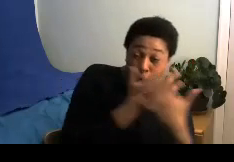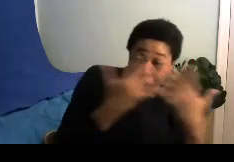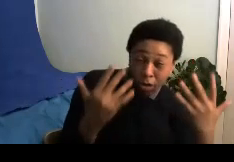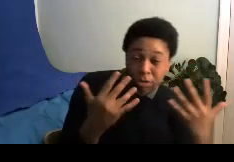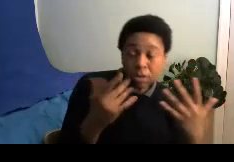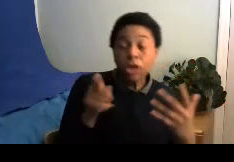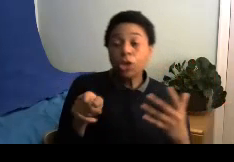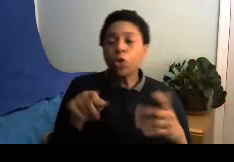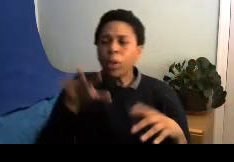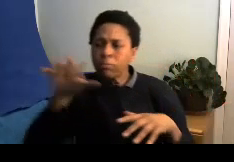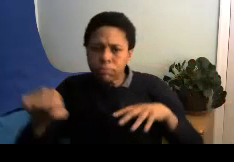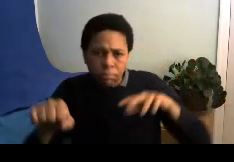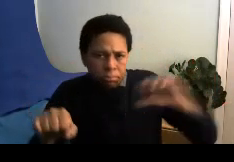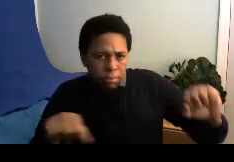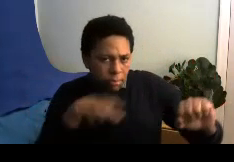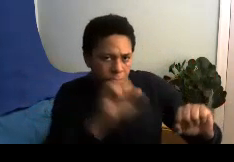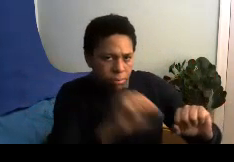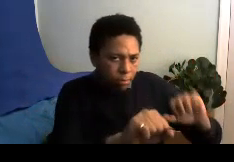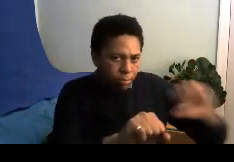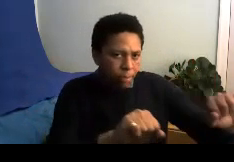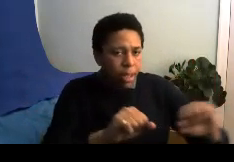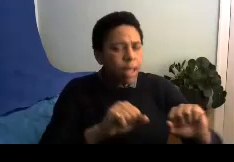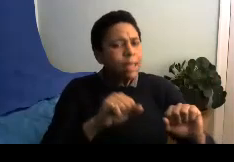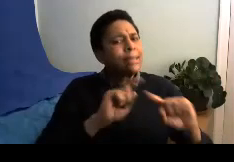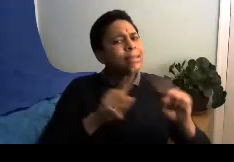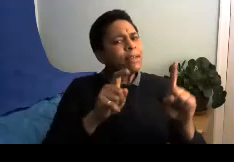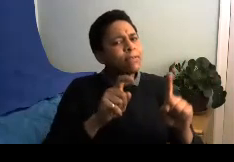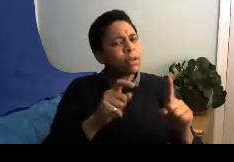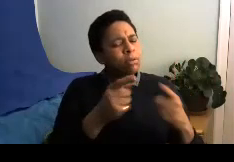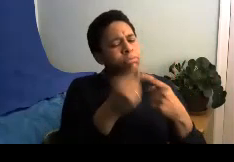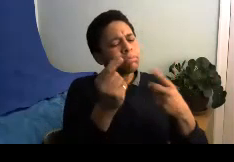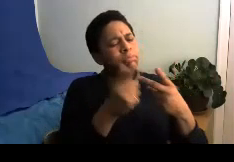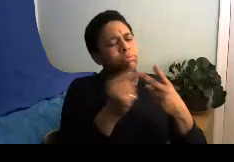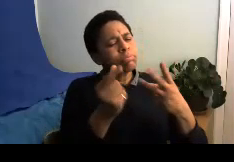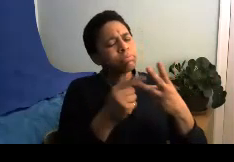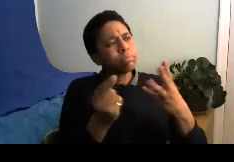different aspects of your identity in different novelists'